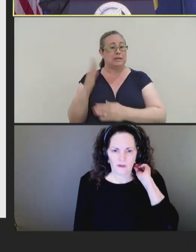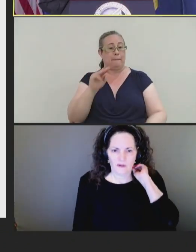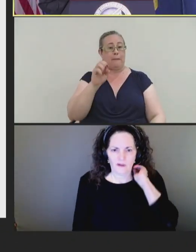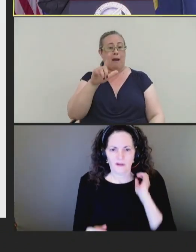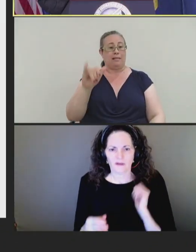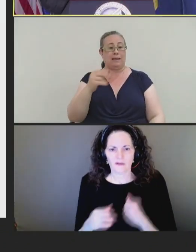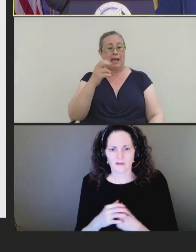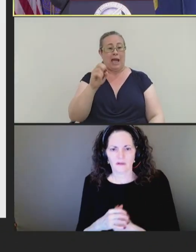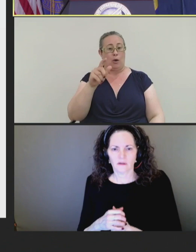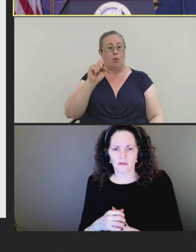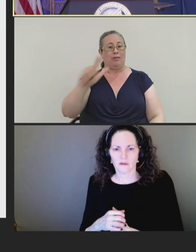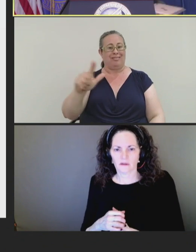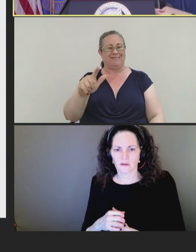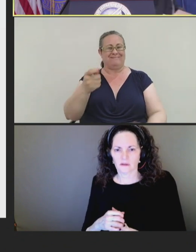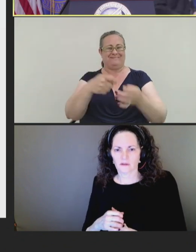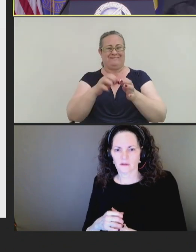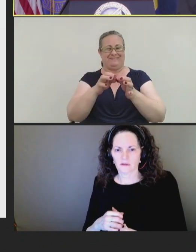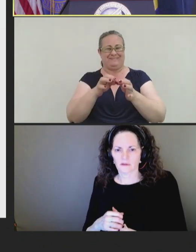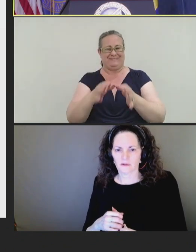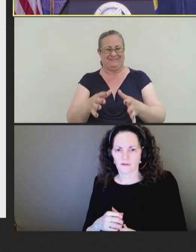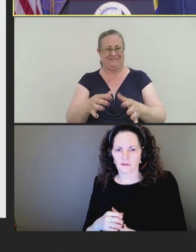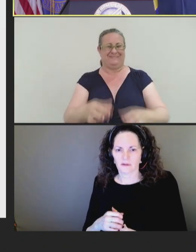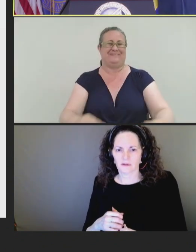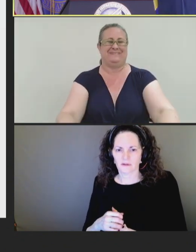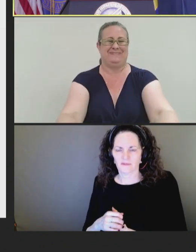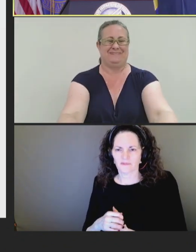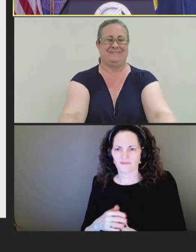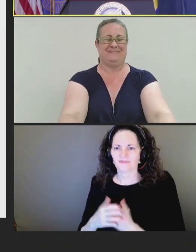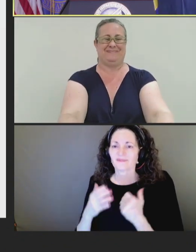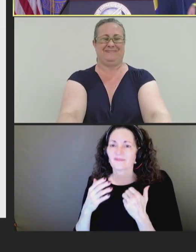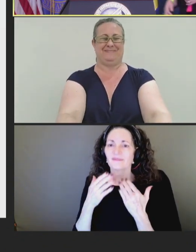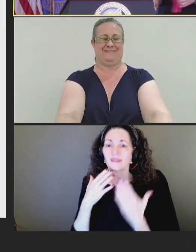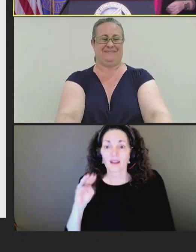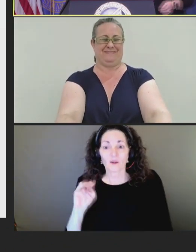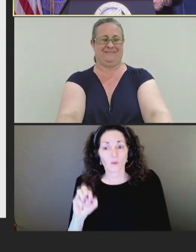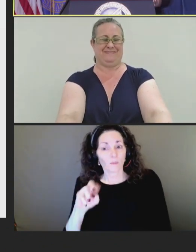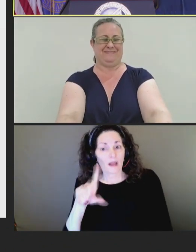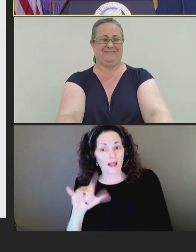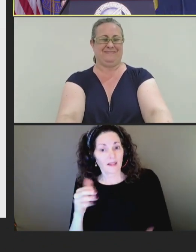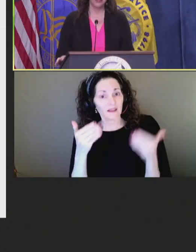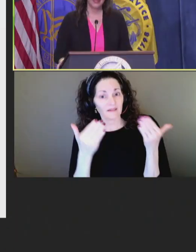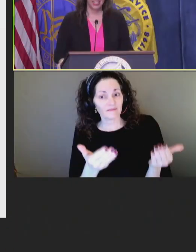Molly Howell: